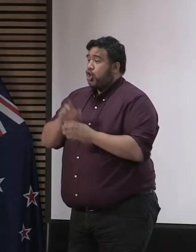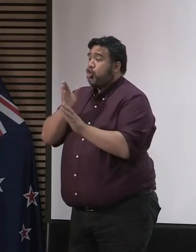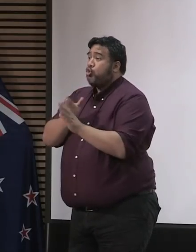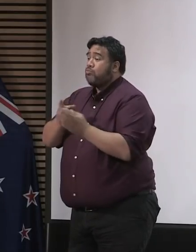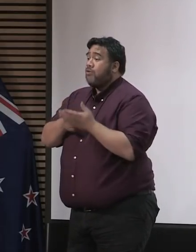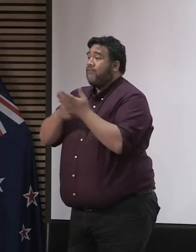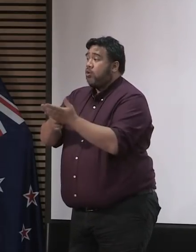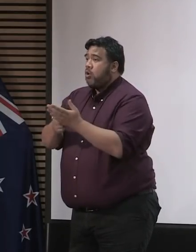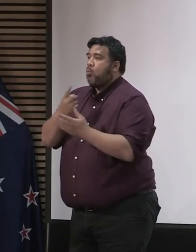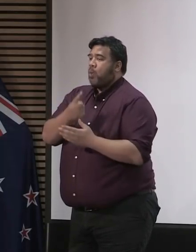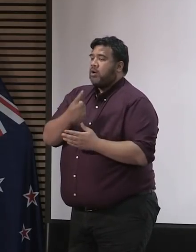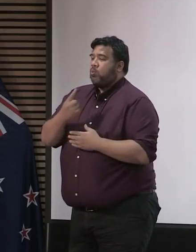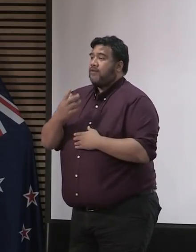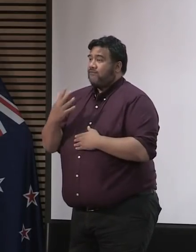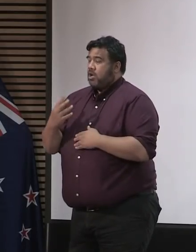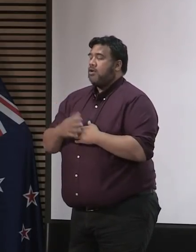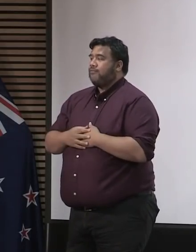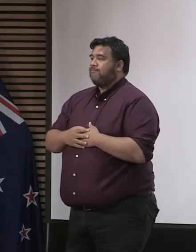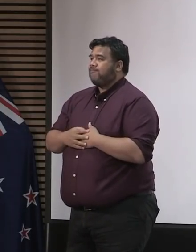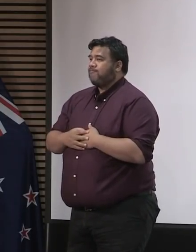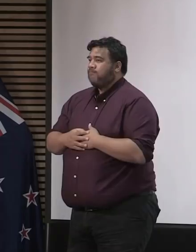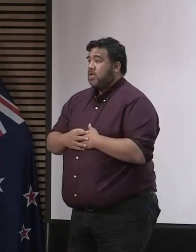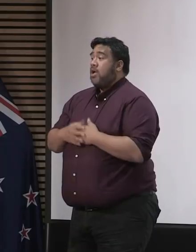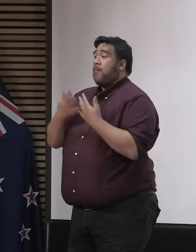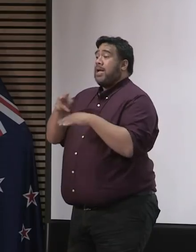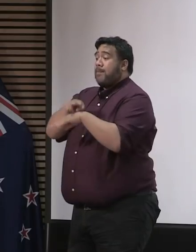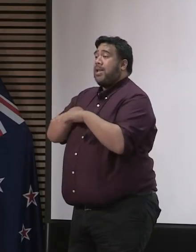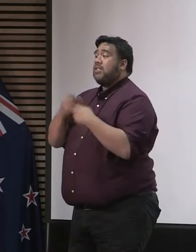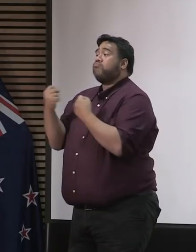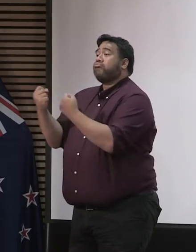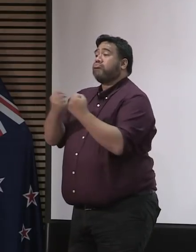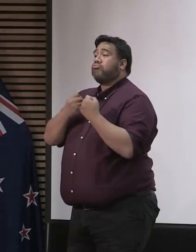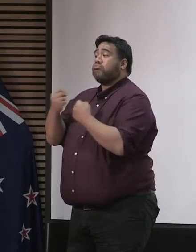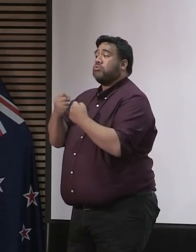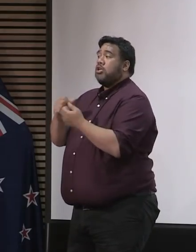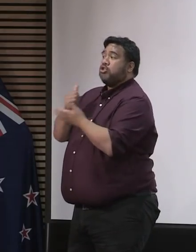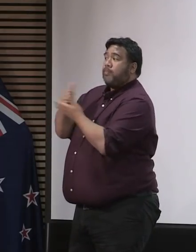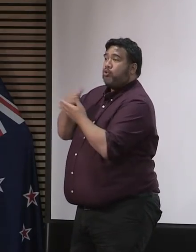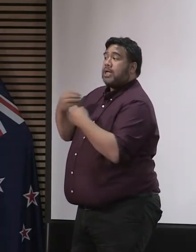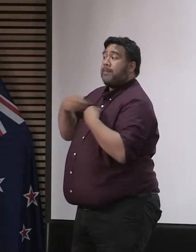More than 5 ,600 reassurance patrols at essential businesses and crime prevention patrols in